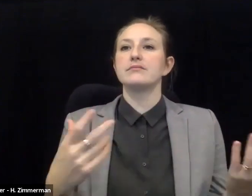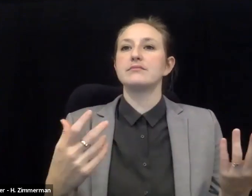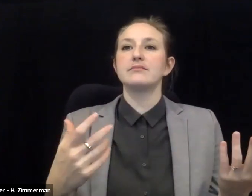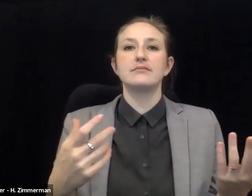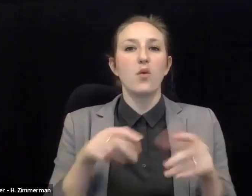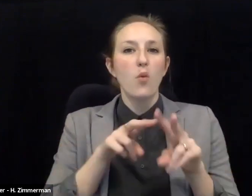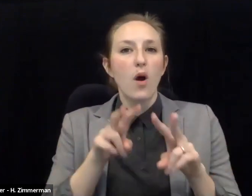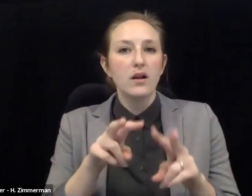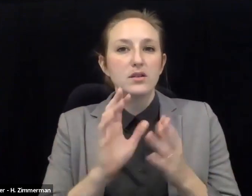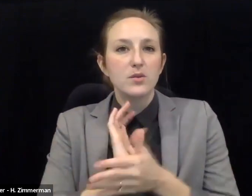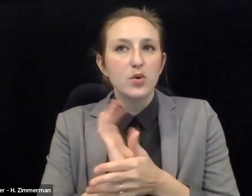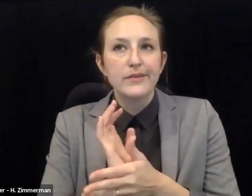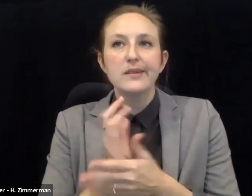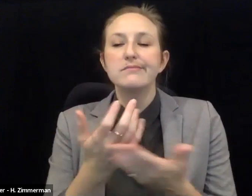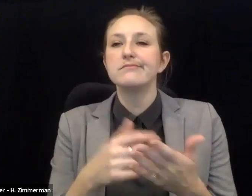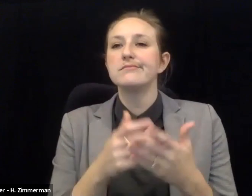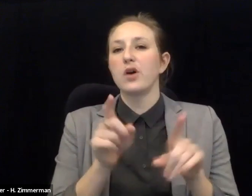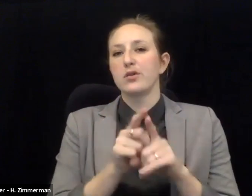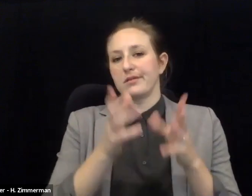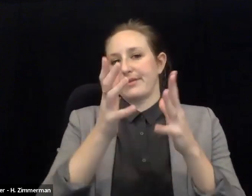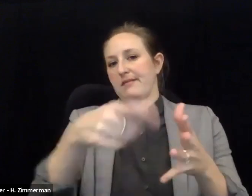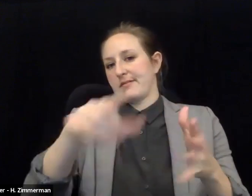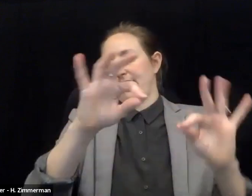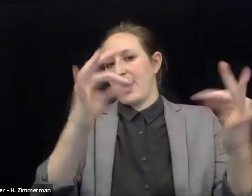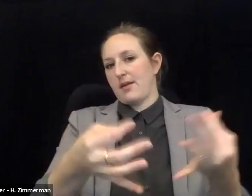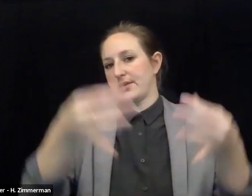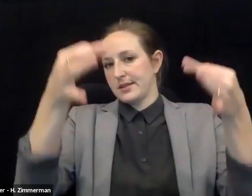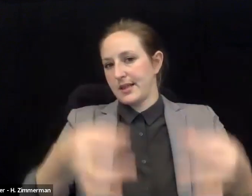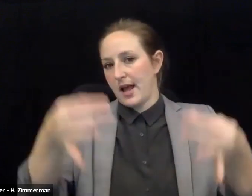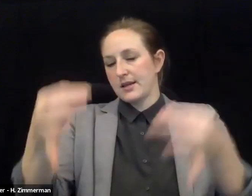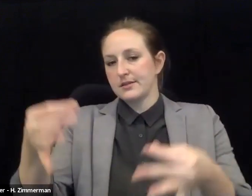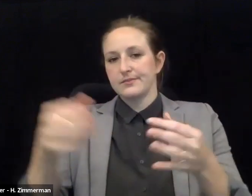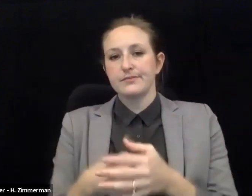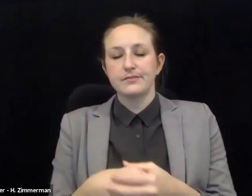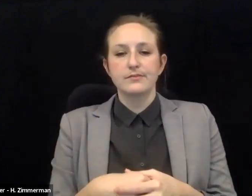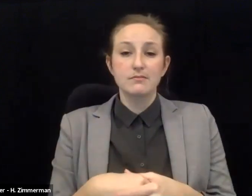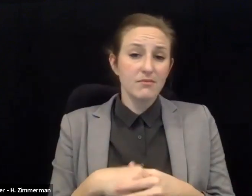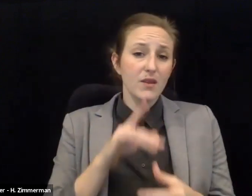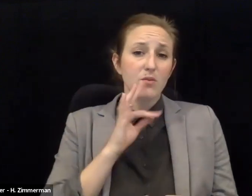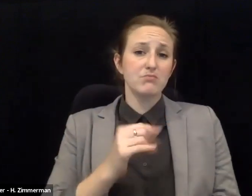but also really left it up to the families and the participants than it it really was. I think one of the highlights